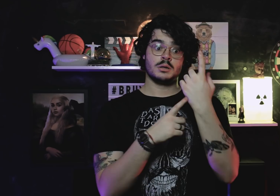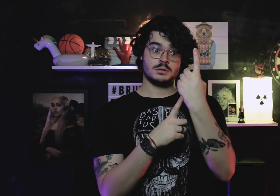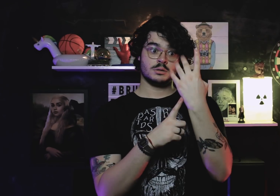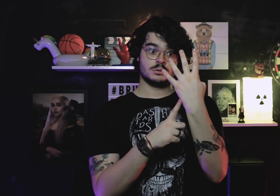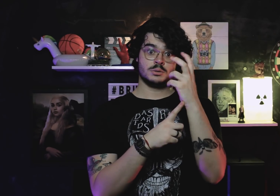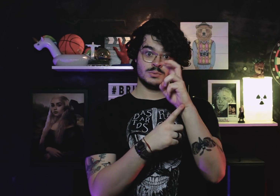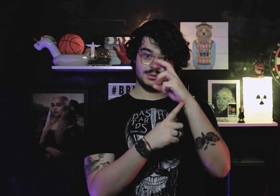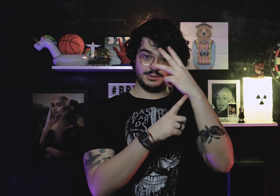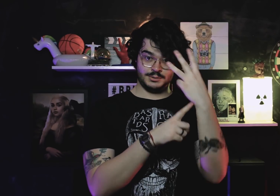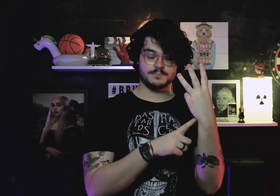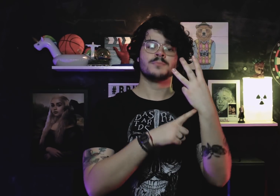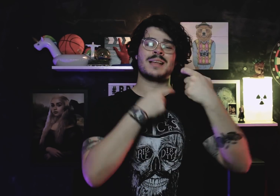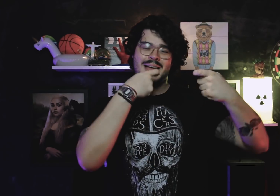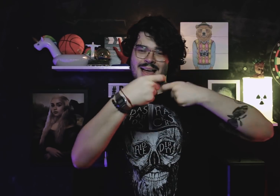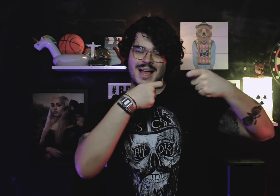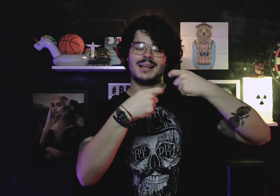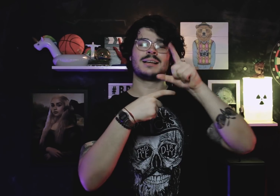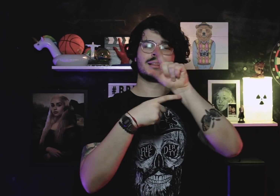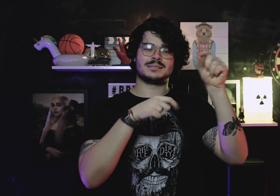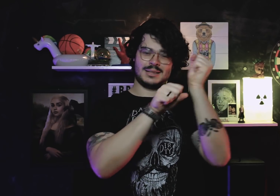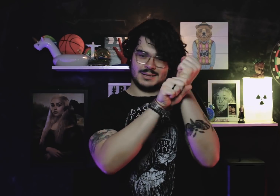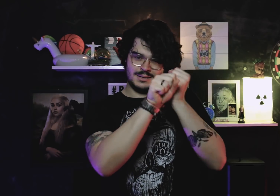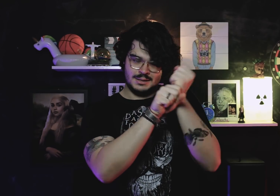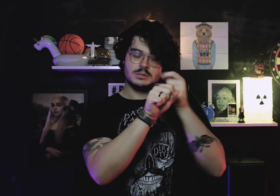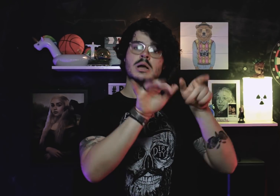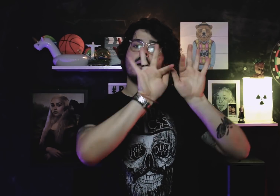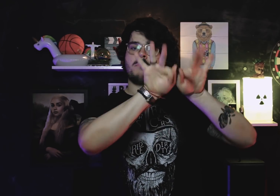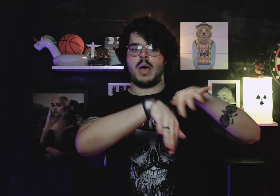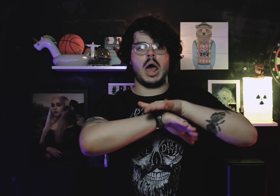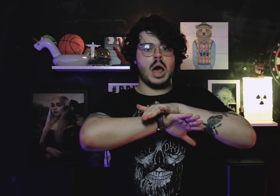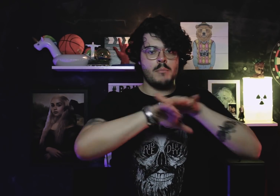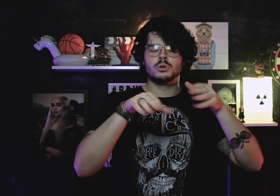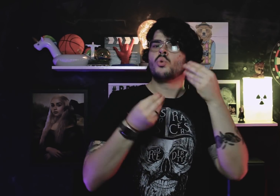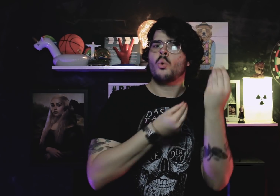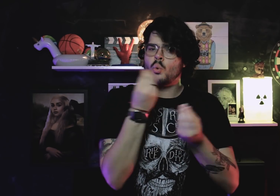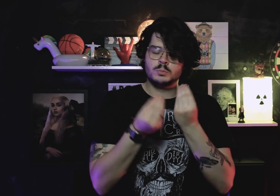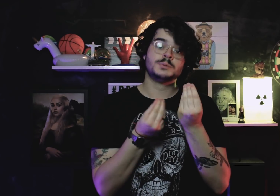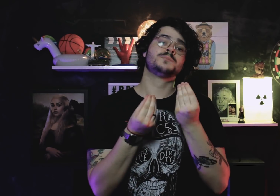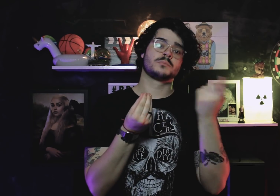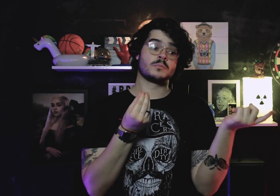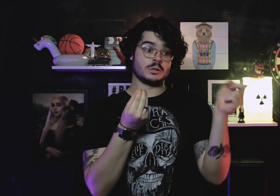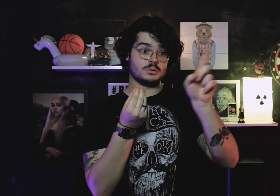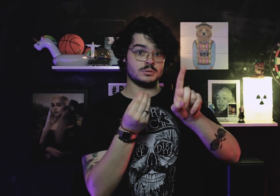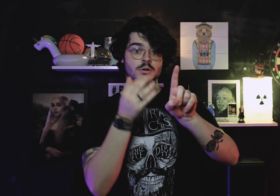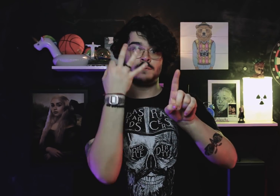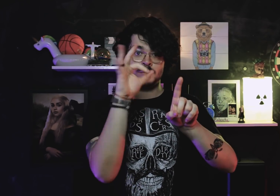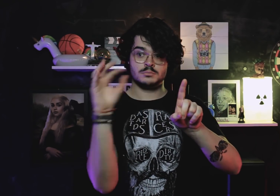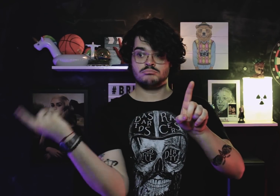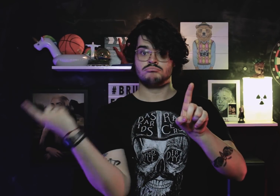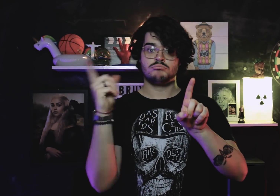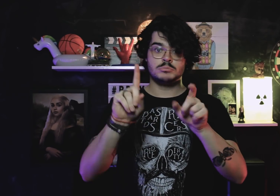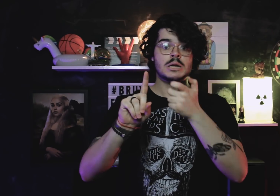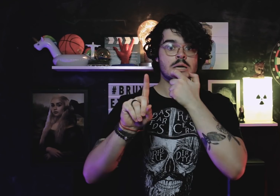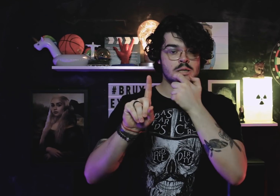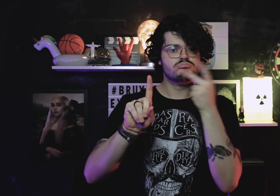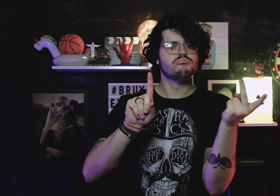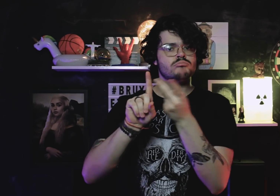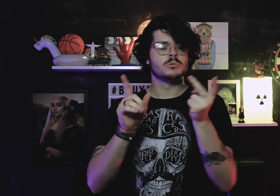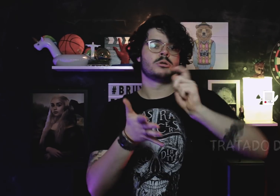In 1453, the Hundred Years War ended the alliance under the Peace Treaty